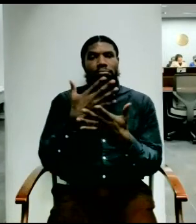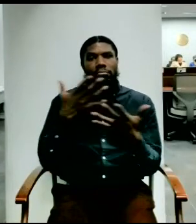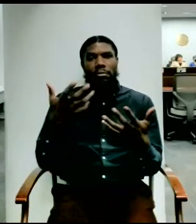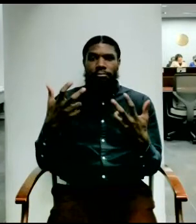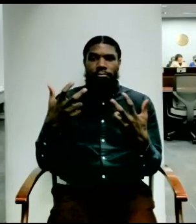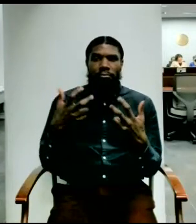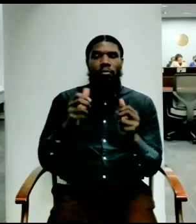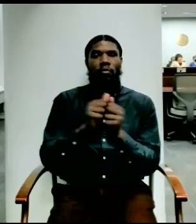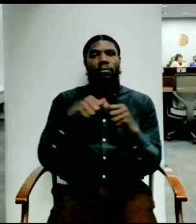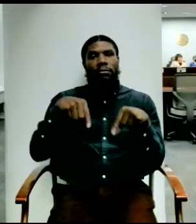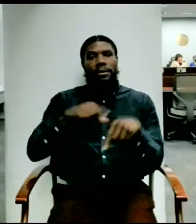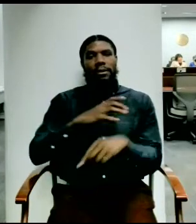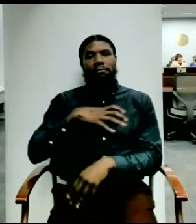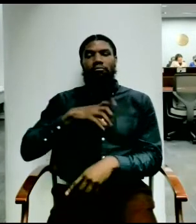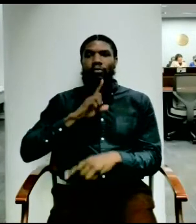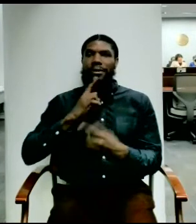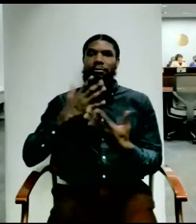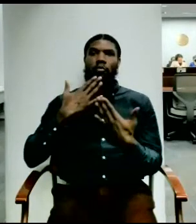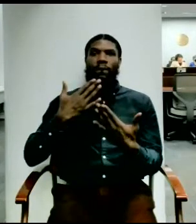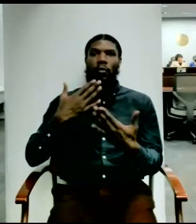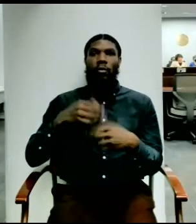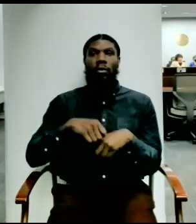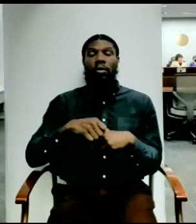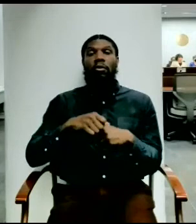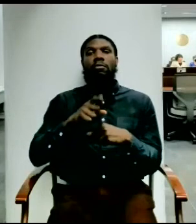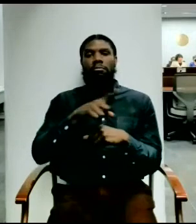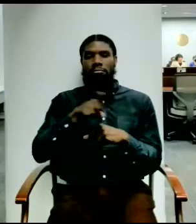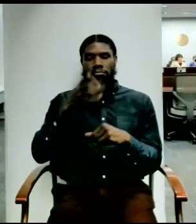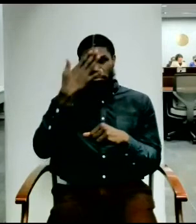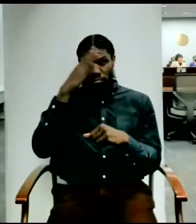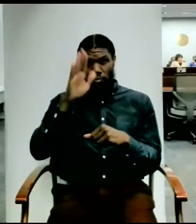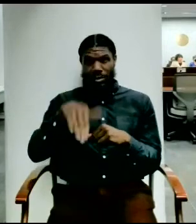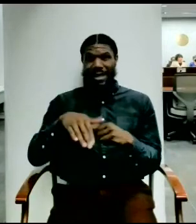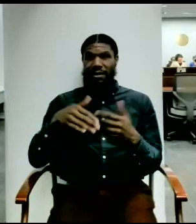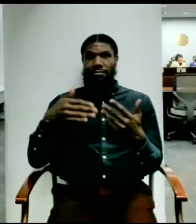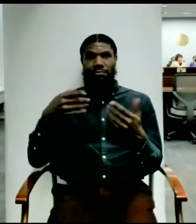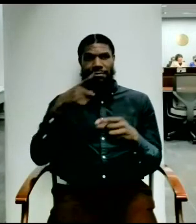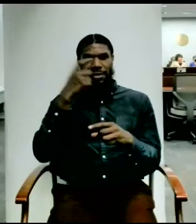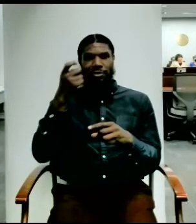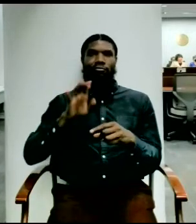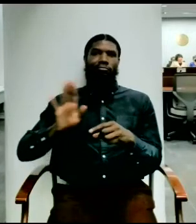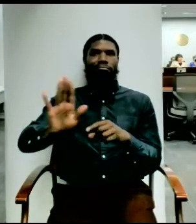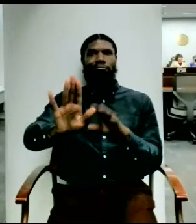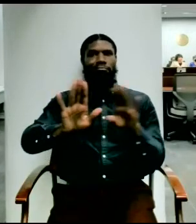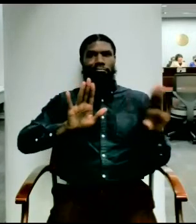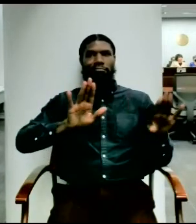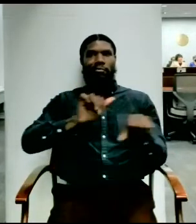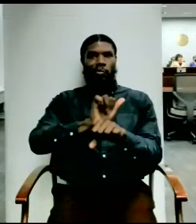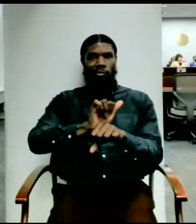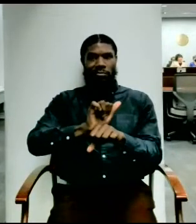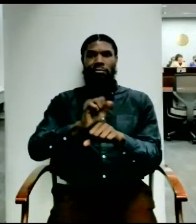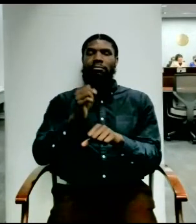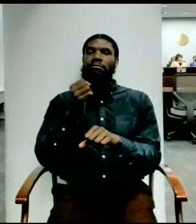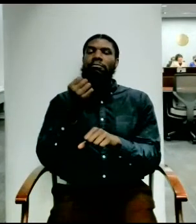We are so incredibly grateful. And as you know, so well, because of the work that you do um this is really an important time